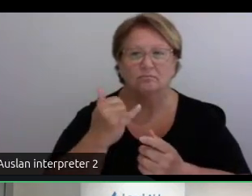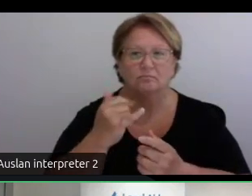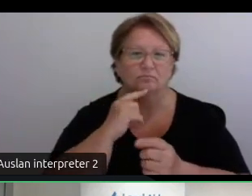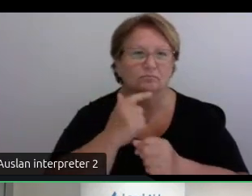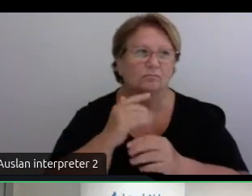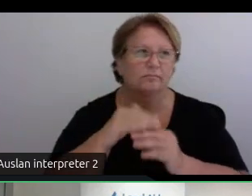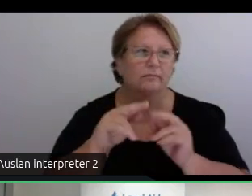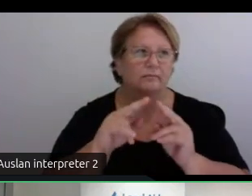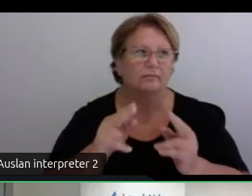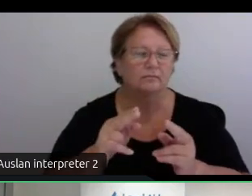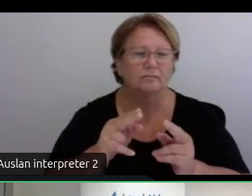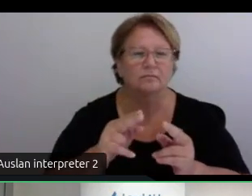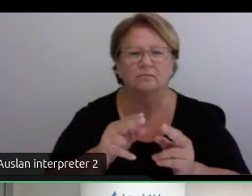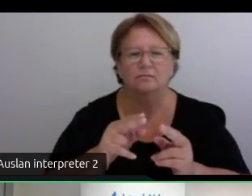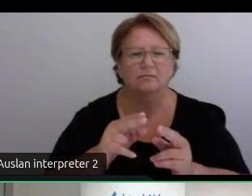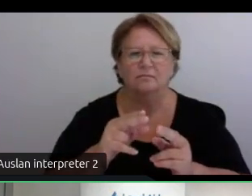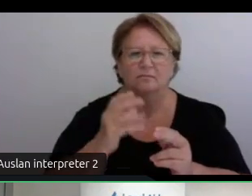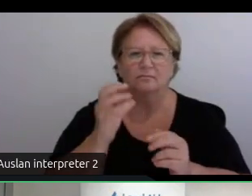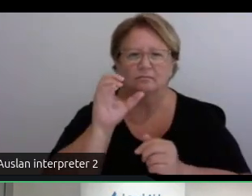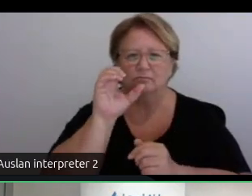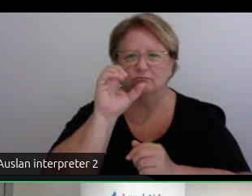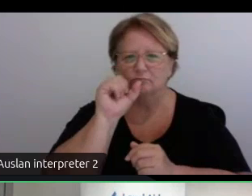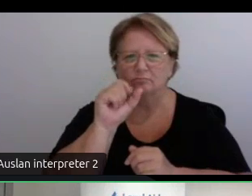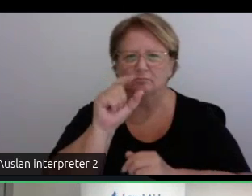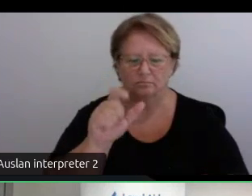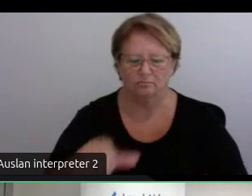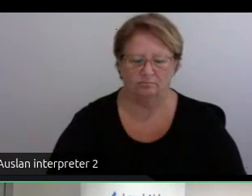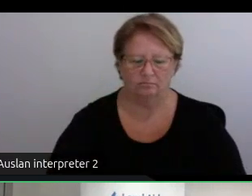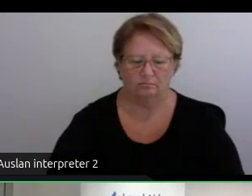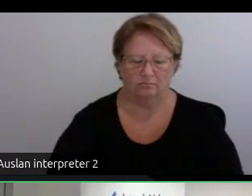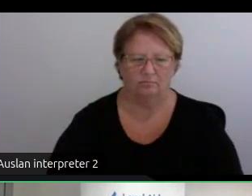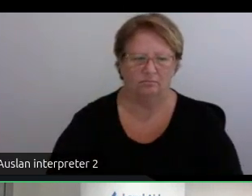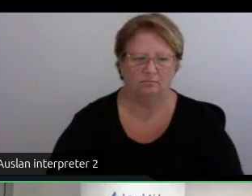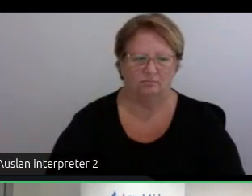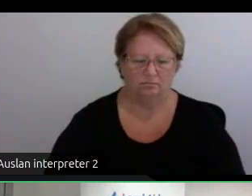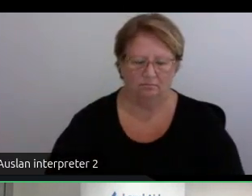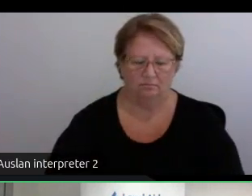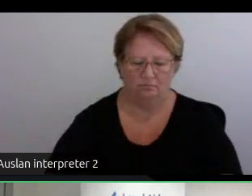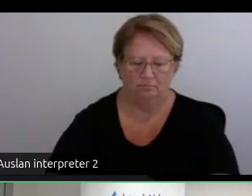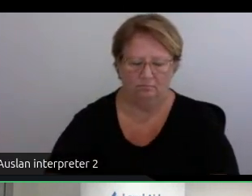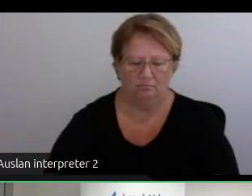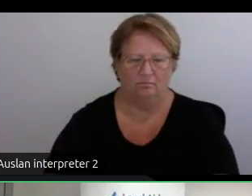telling it about the house. Yeah. It's in the context of that person left that town for a